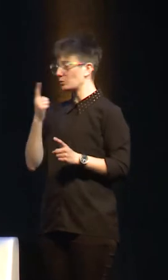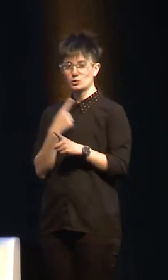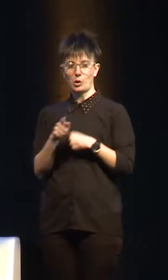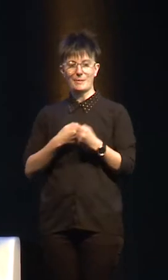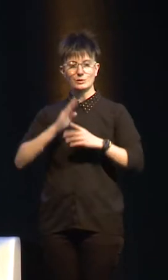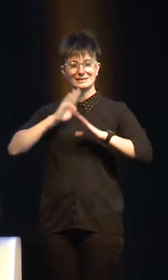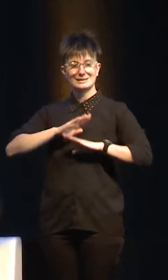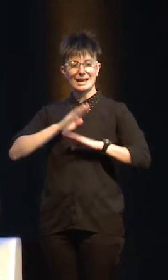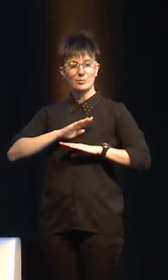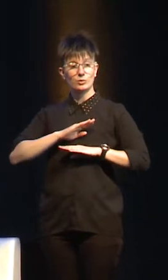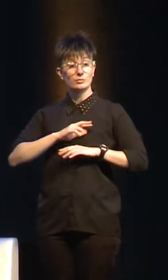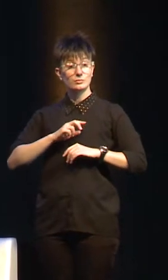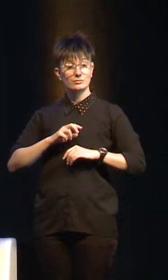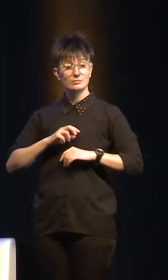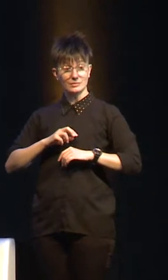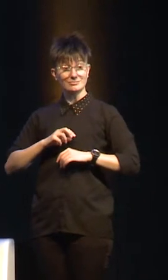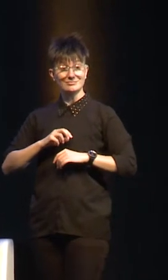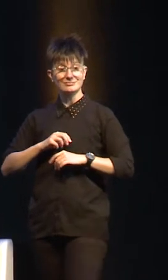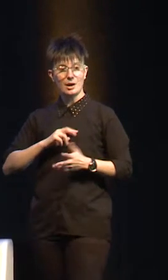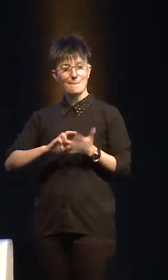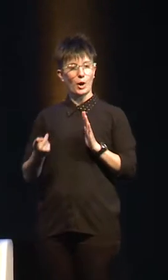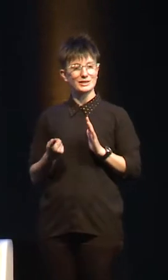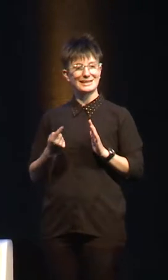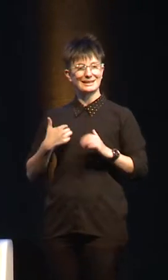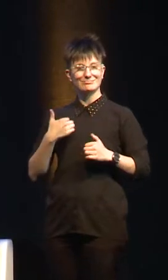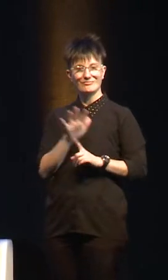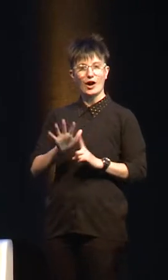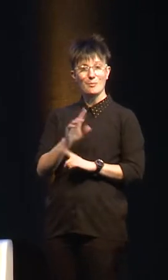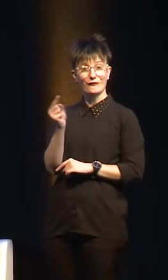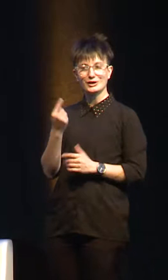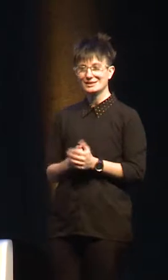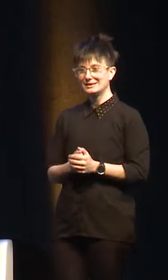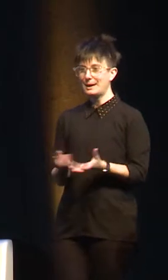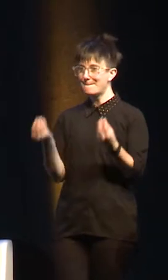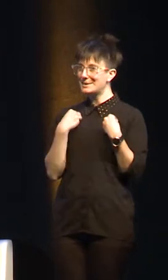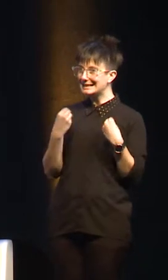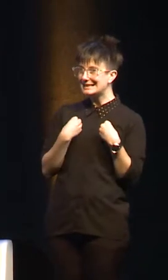mentioned. Predictability, giving people certainty, businesses and workers. How confident are